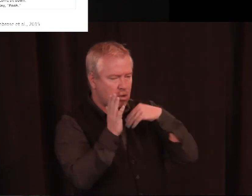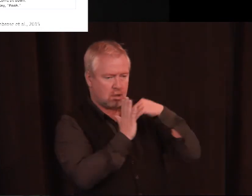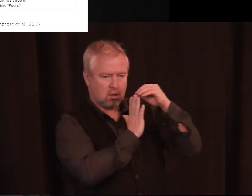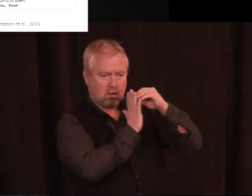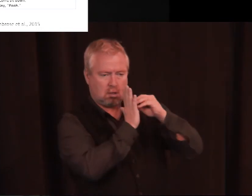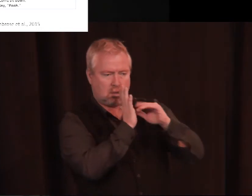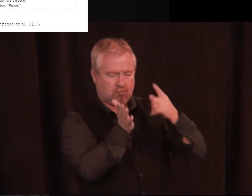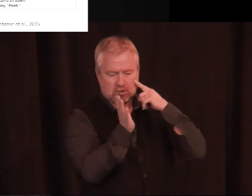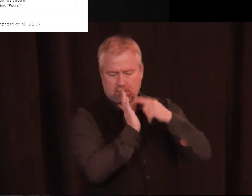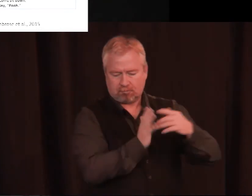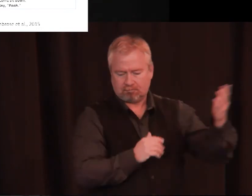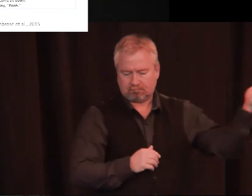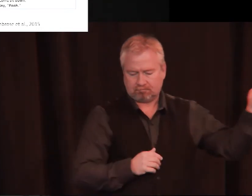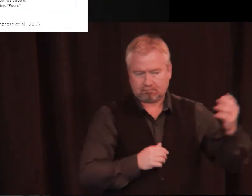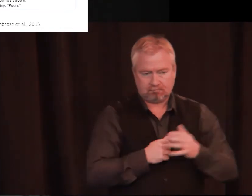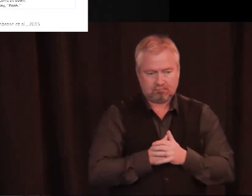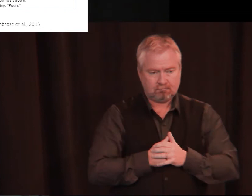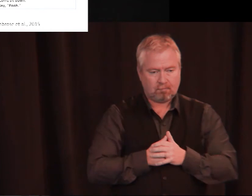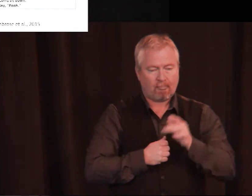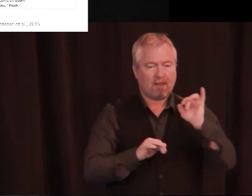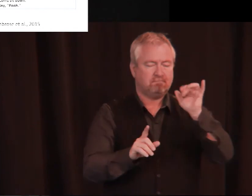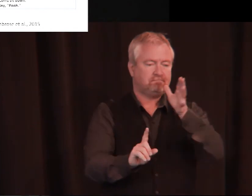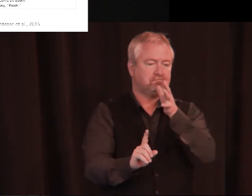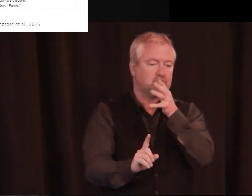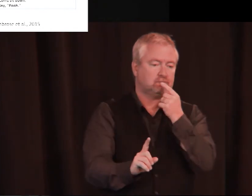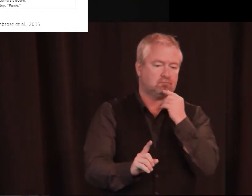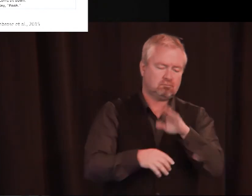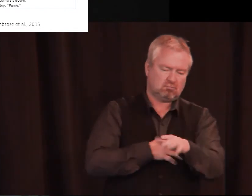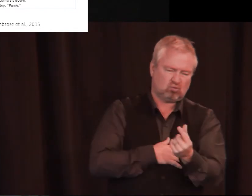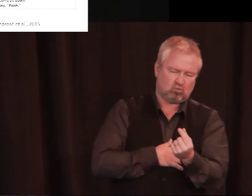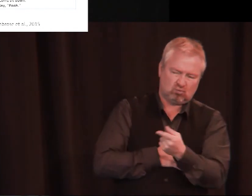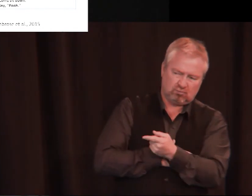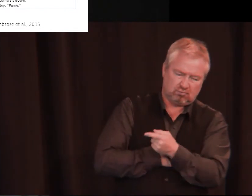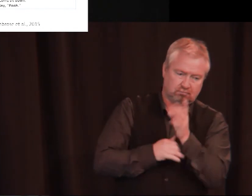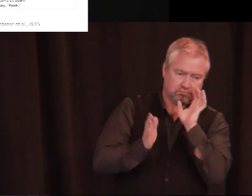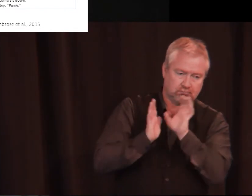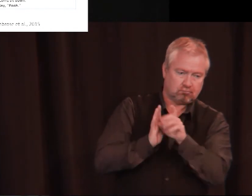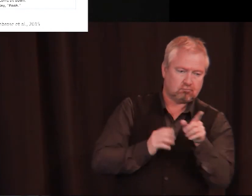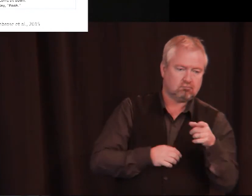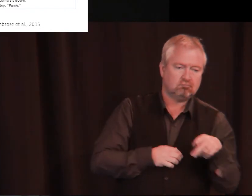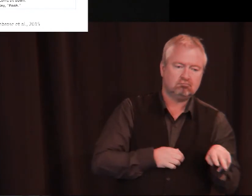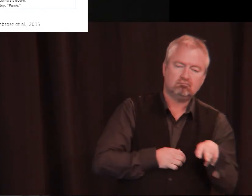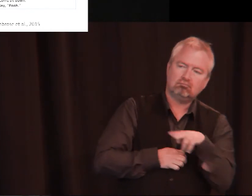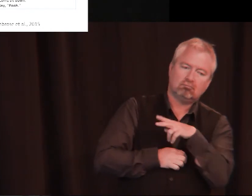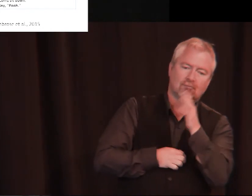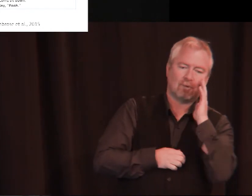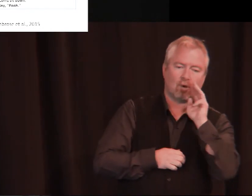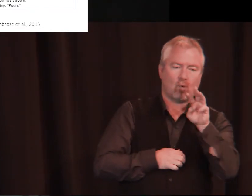the mom says, what are they doing, they're looking at this picture of Winnie the Pooh, and the child says, oh, they're fishing.